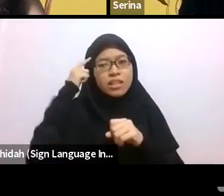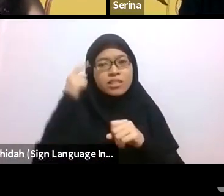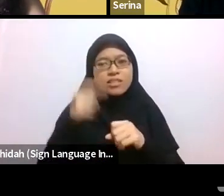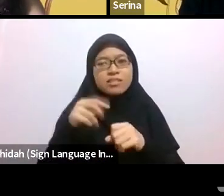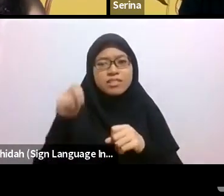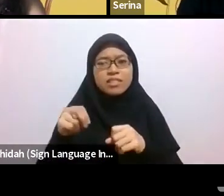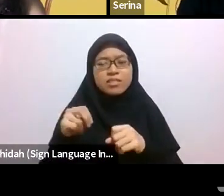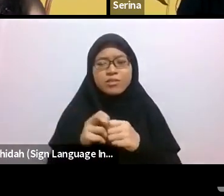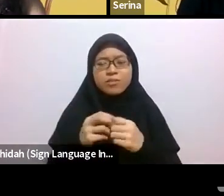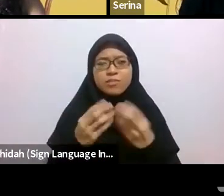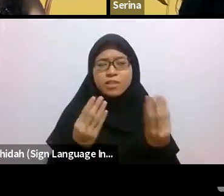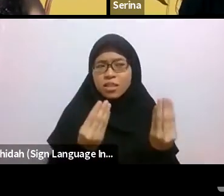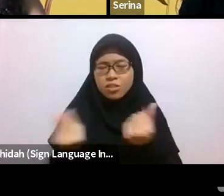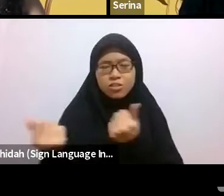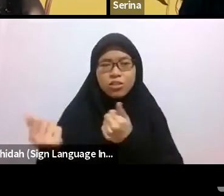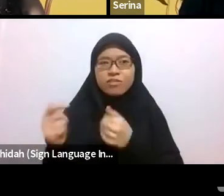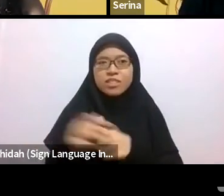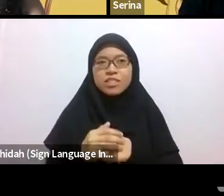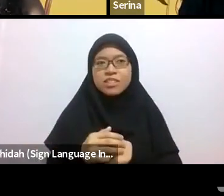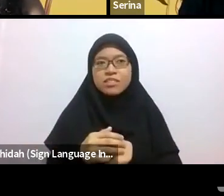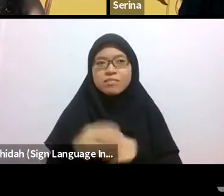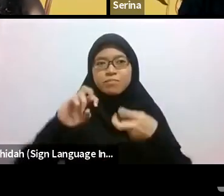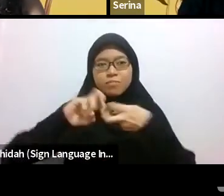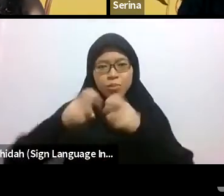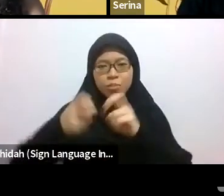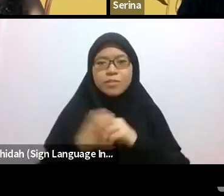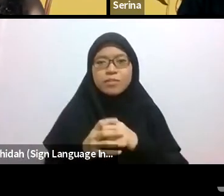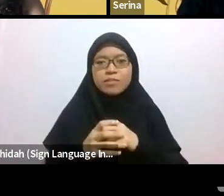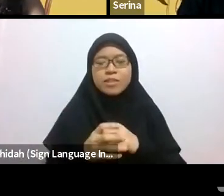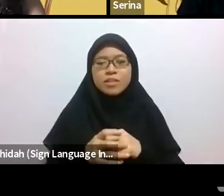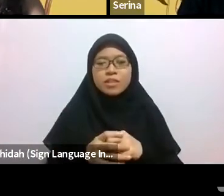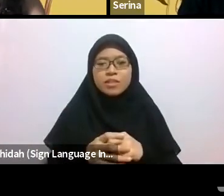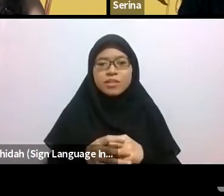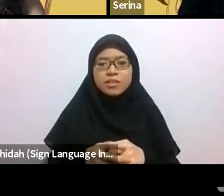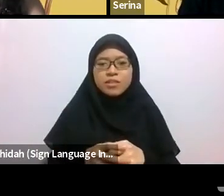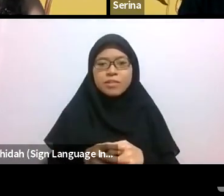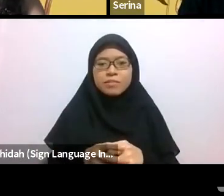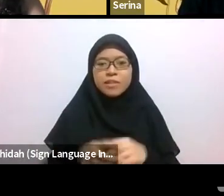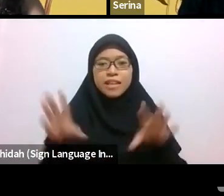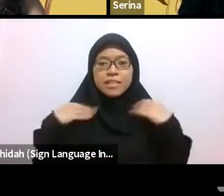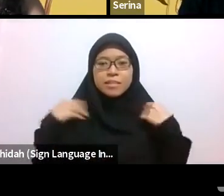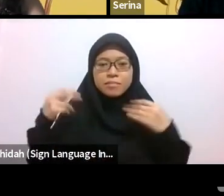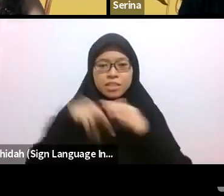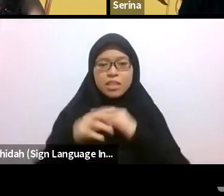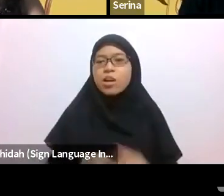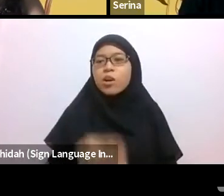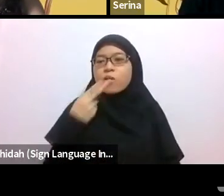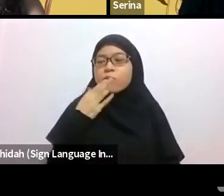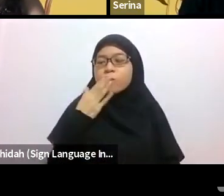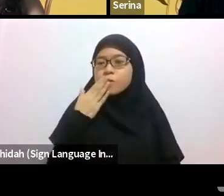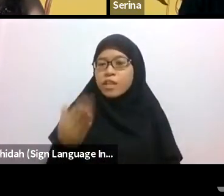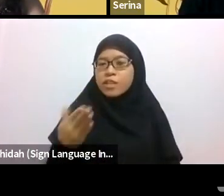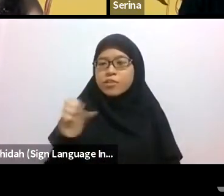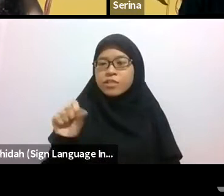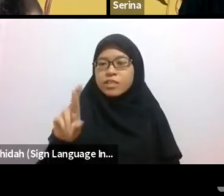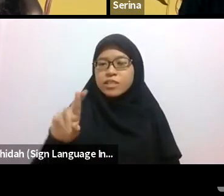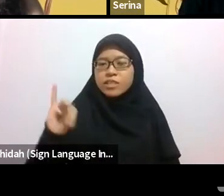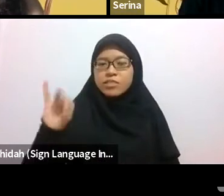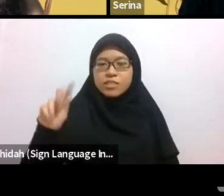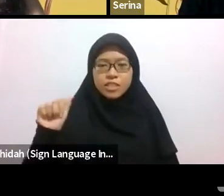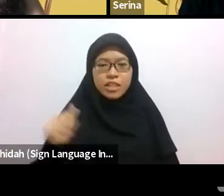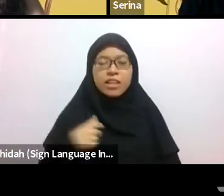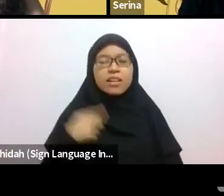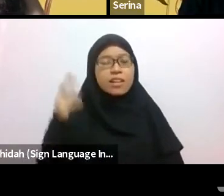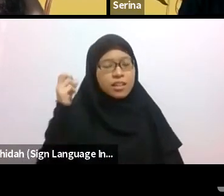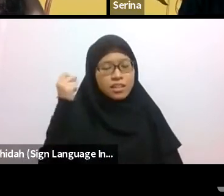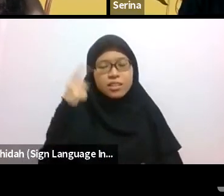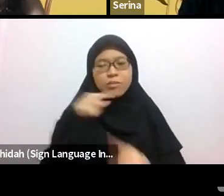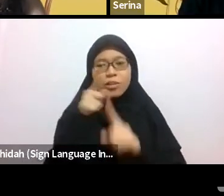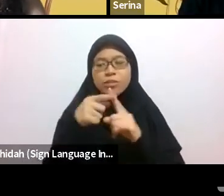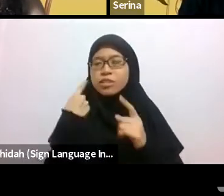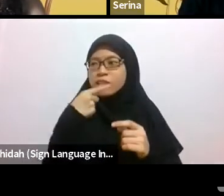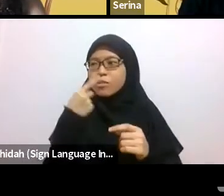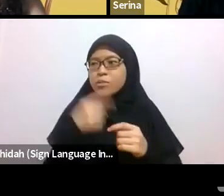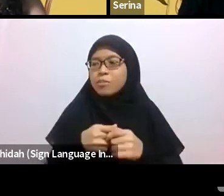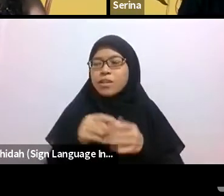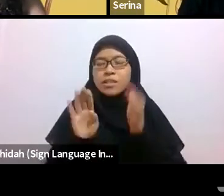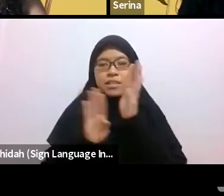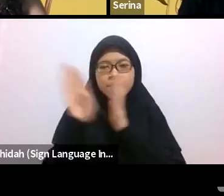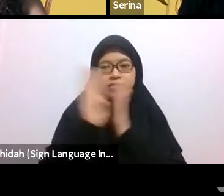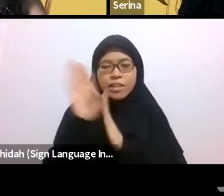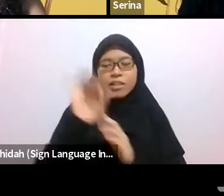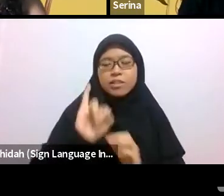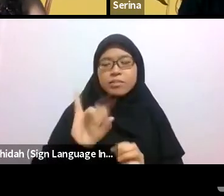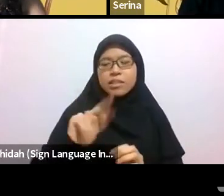Thanks very much Serina. I really hear you when you say that we should validate indigenous knowledge that traditionally has been dismissed,